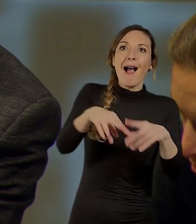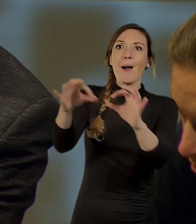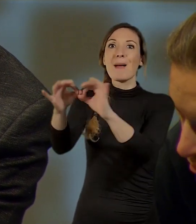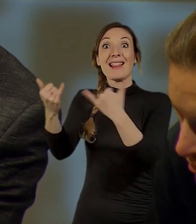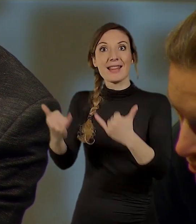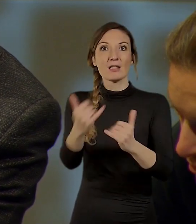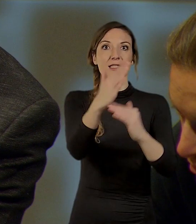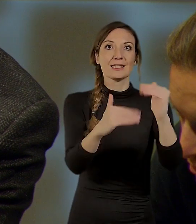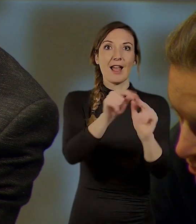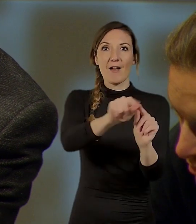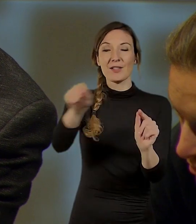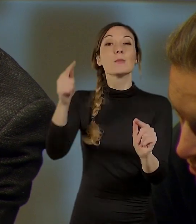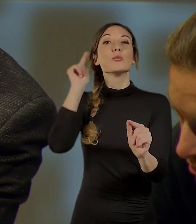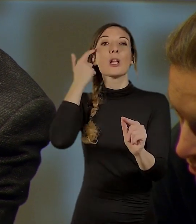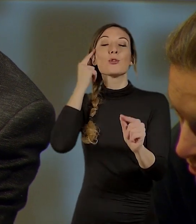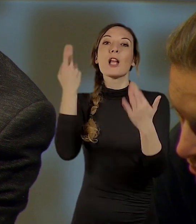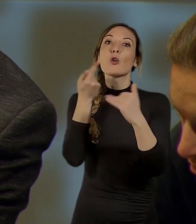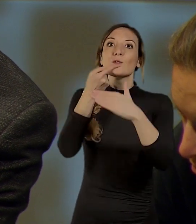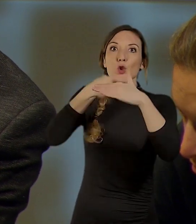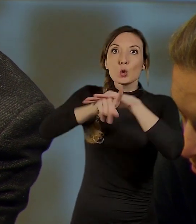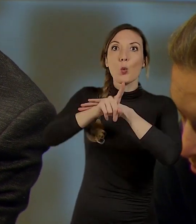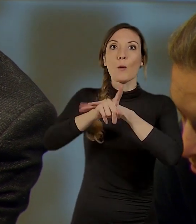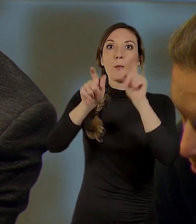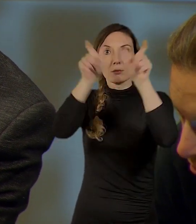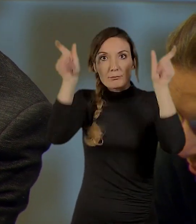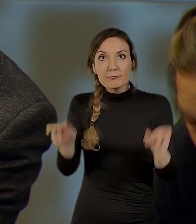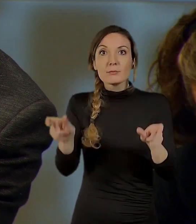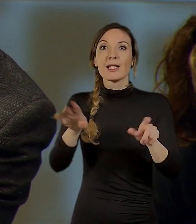is in this way a little further, something different from a regular project.